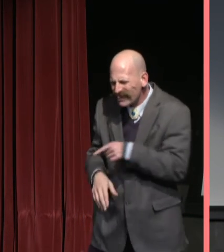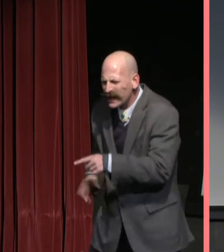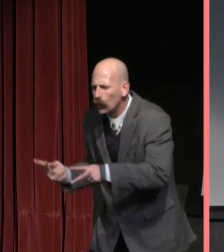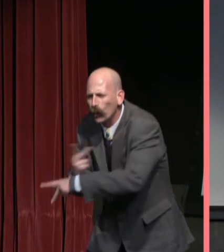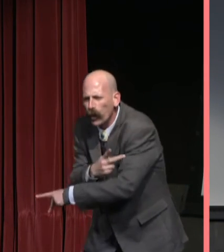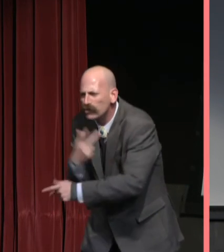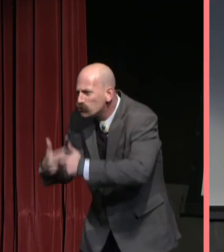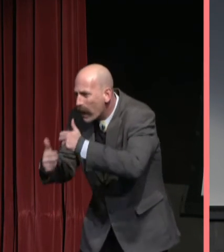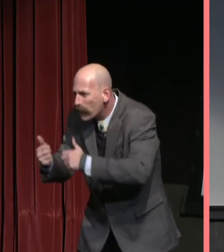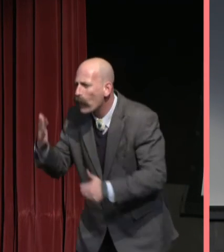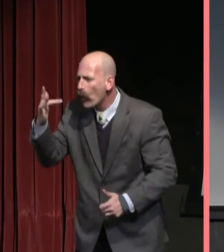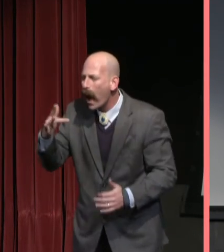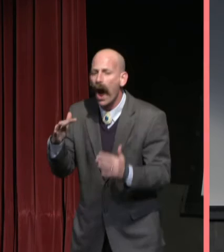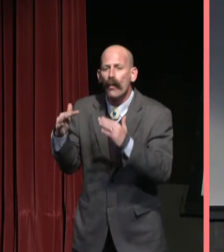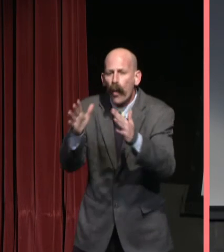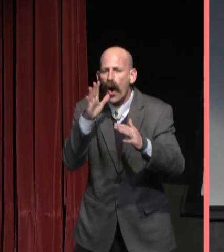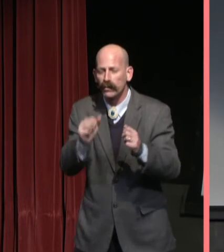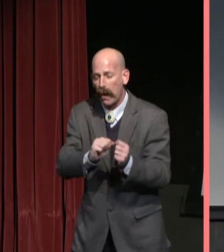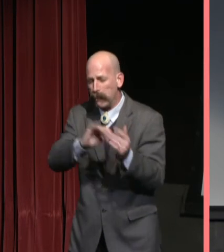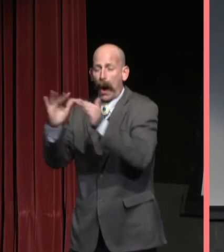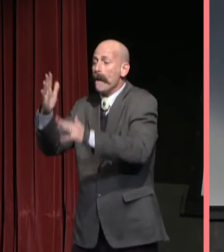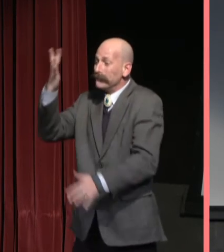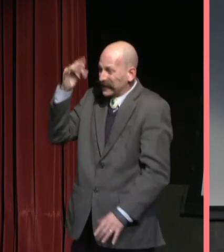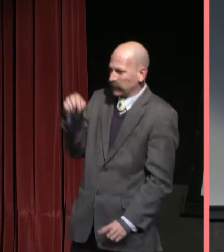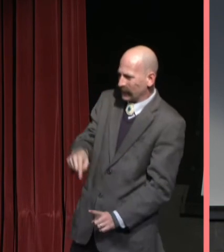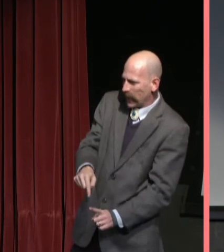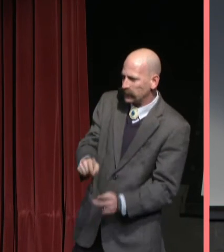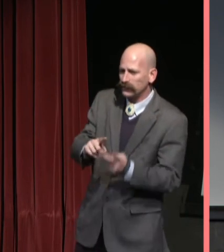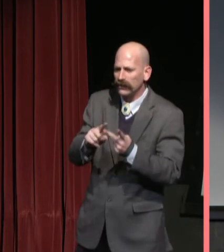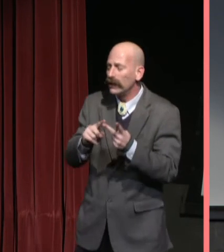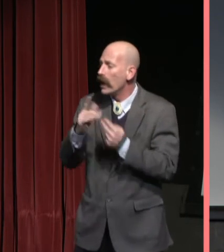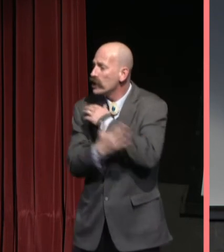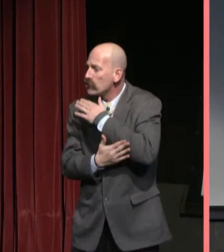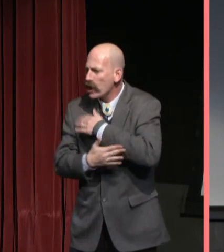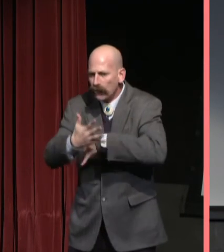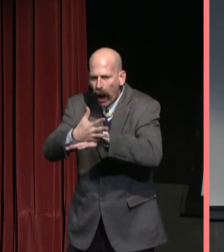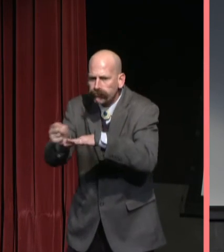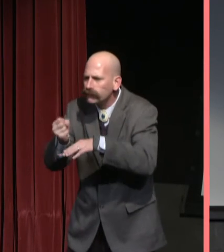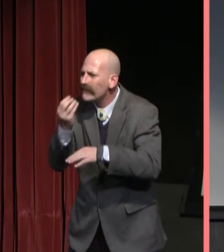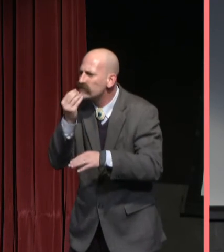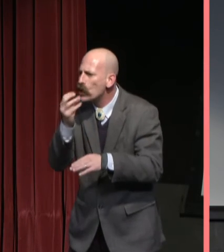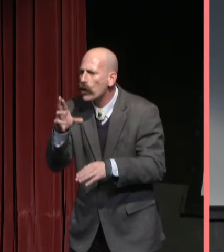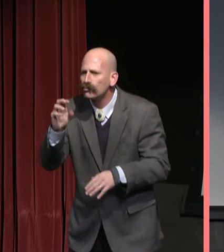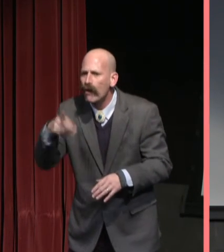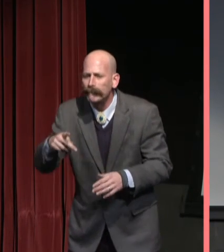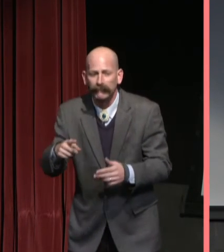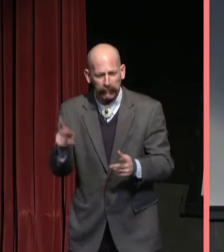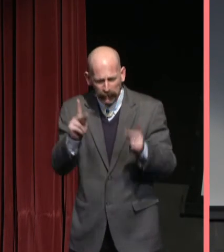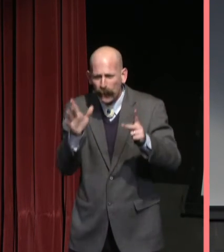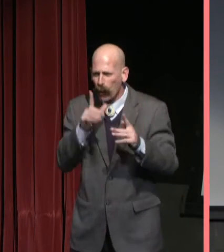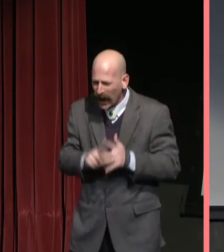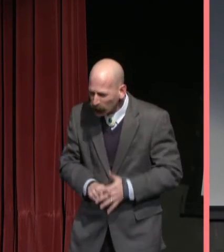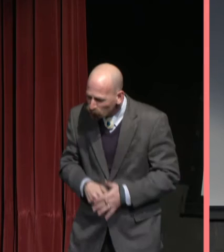Countries are going to lose their water source, their food crops. People are going to start fighting wars. There's one group of Americans that do believe